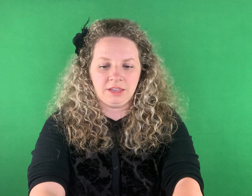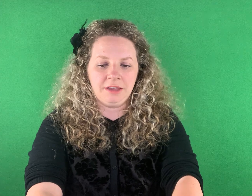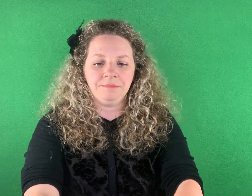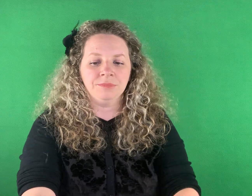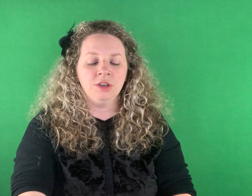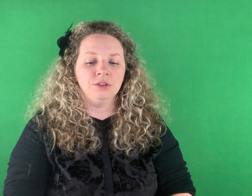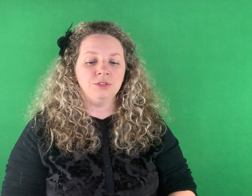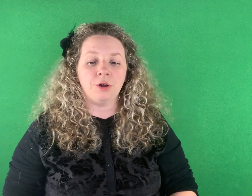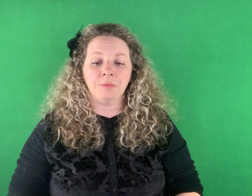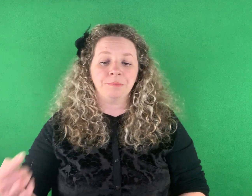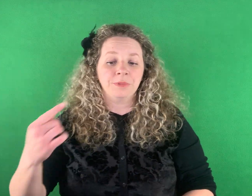So: